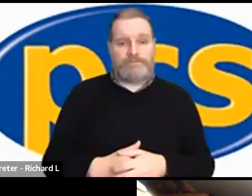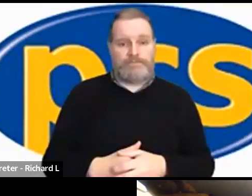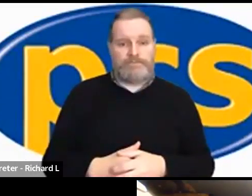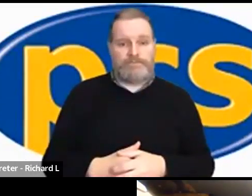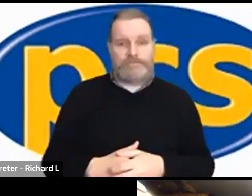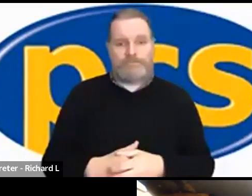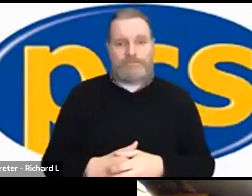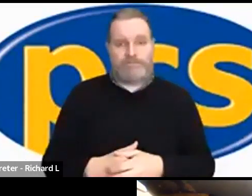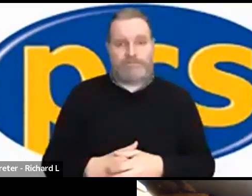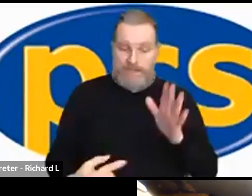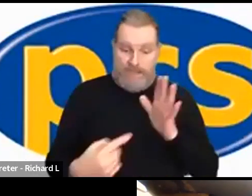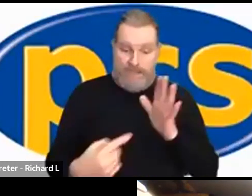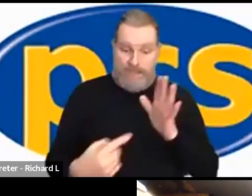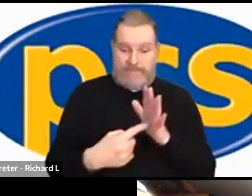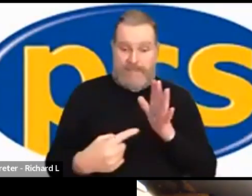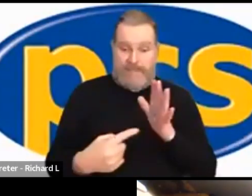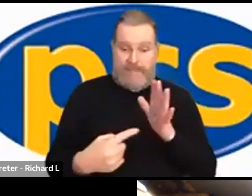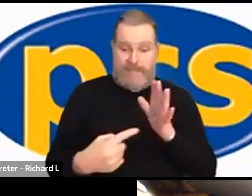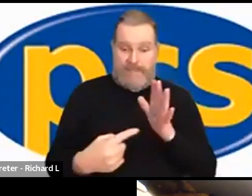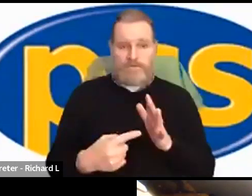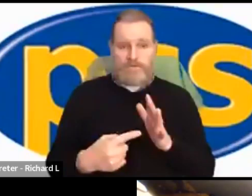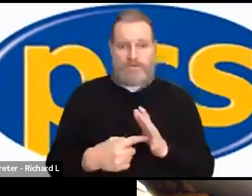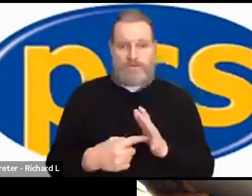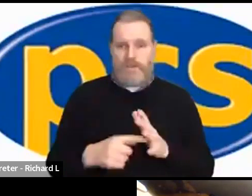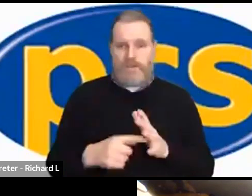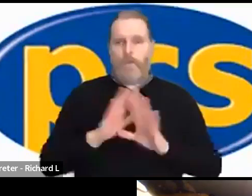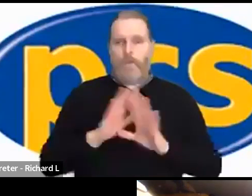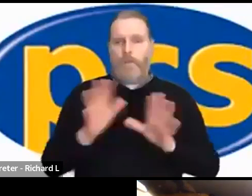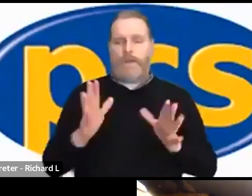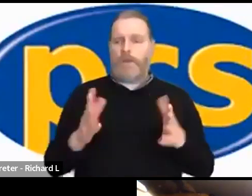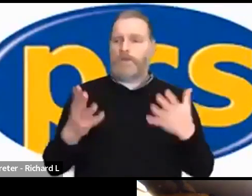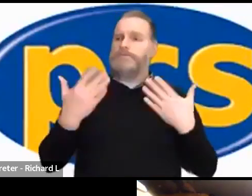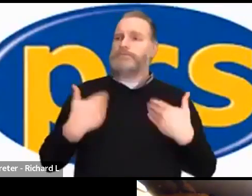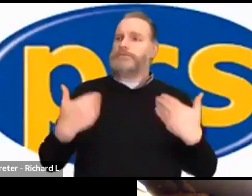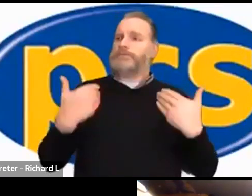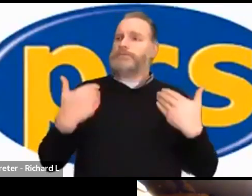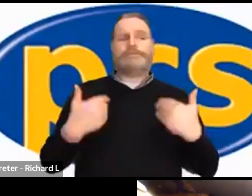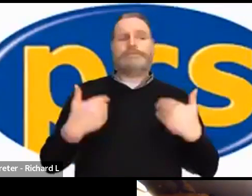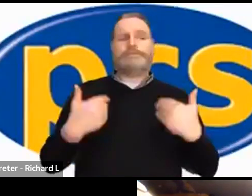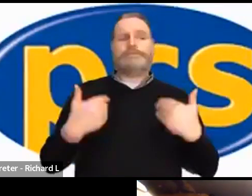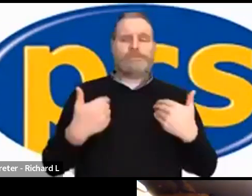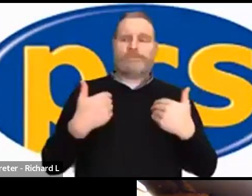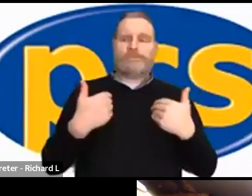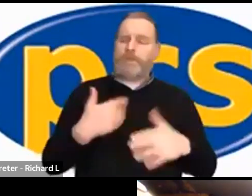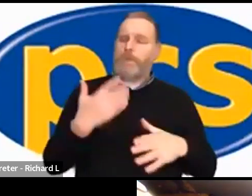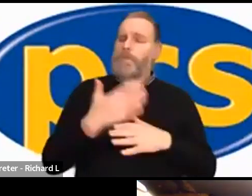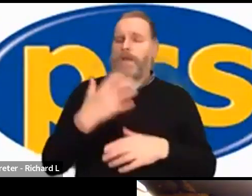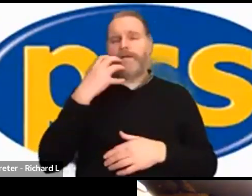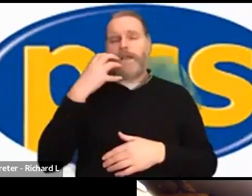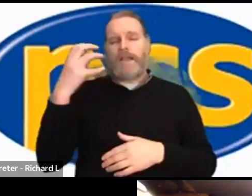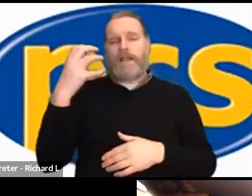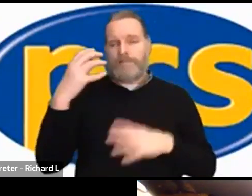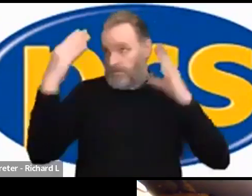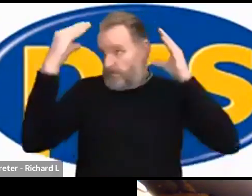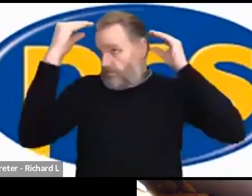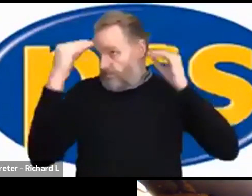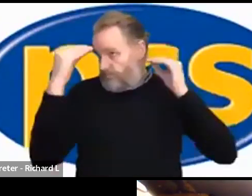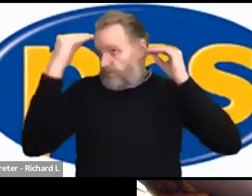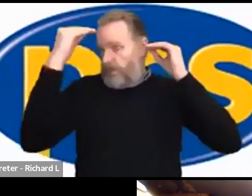is really important. We're doing so much to make it clear doing so much to make it clear. are not bowler hatted, Sir Humphrey hries, which is the which is the Civil Service